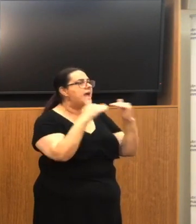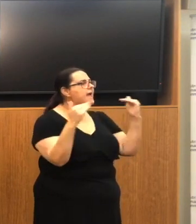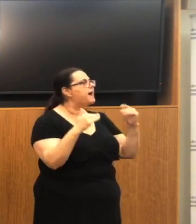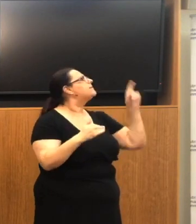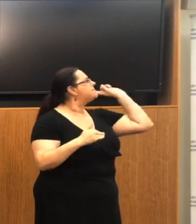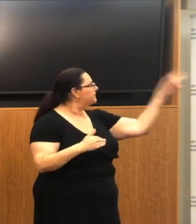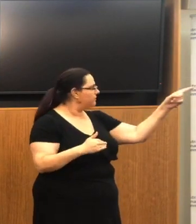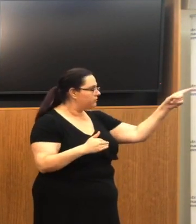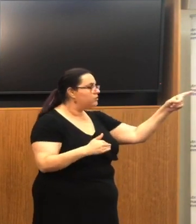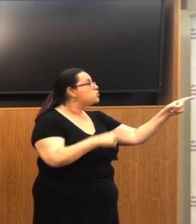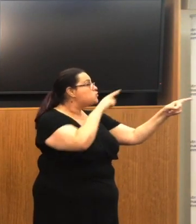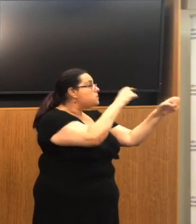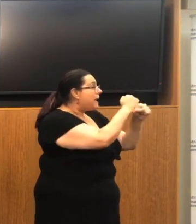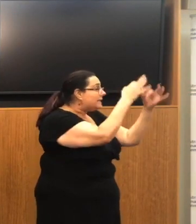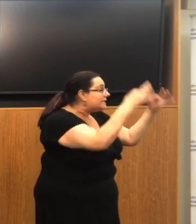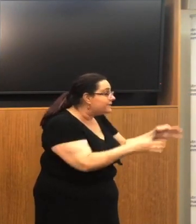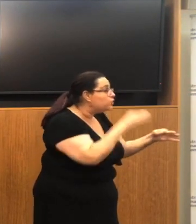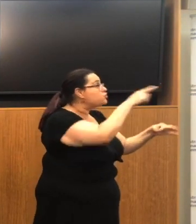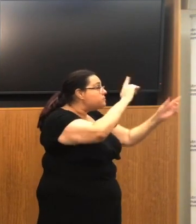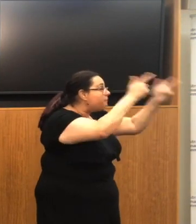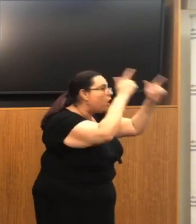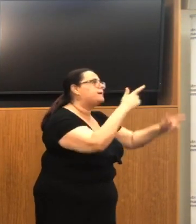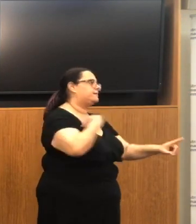You as decision makers have to do something about that.